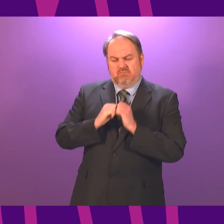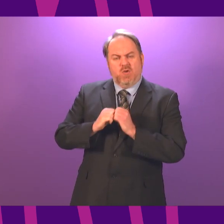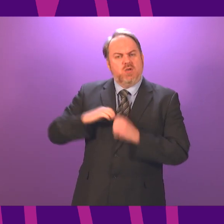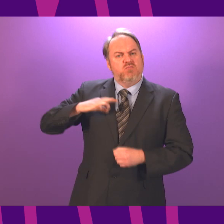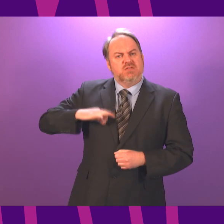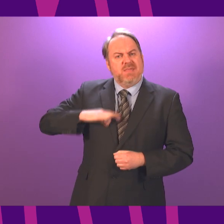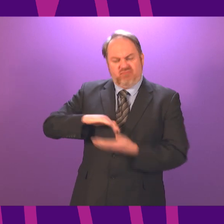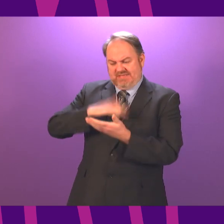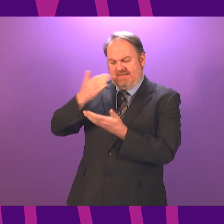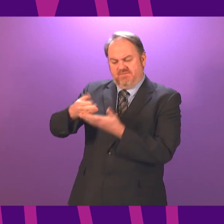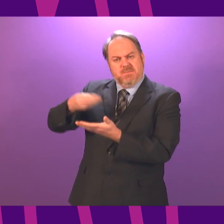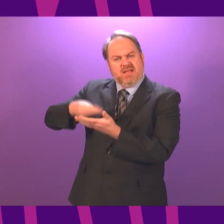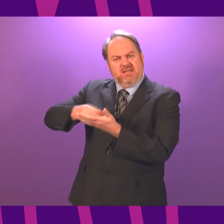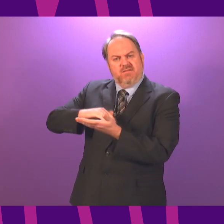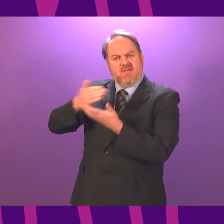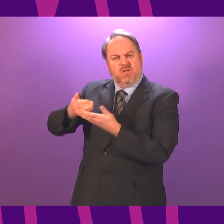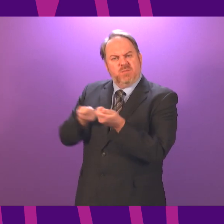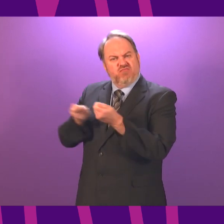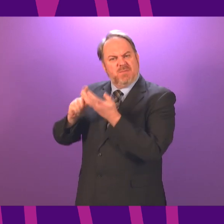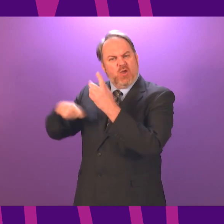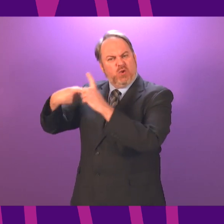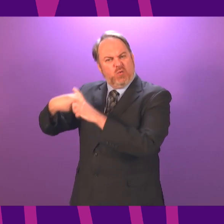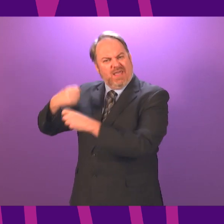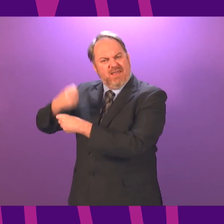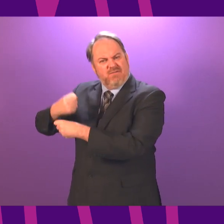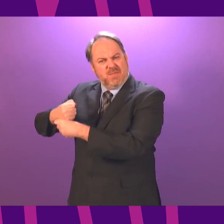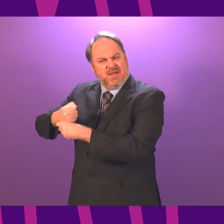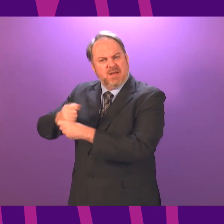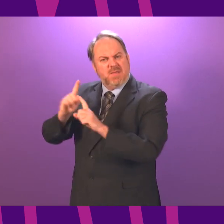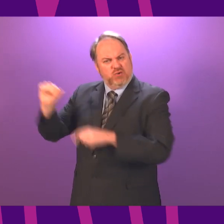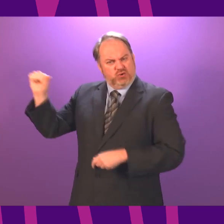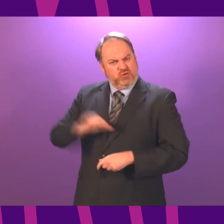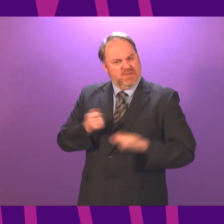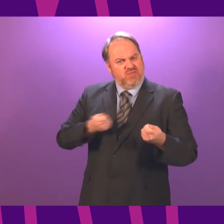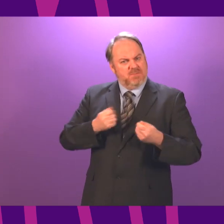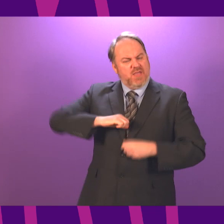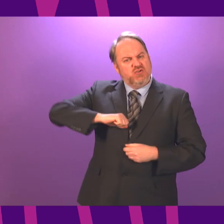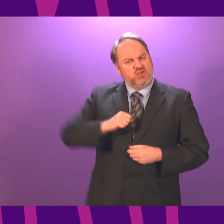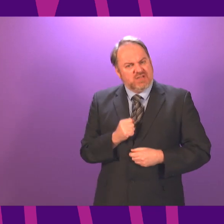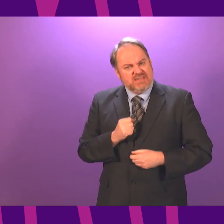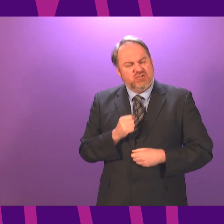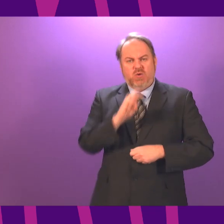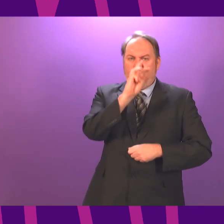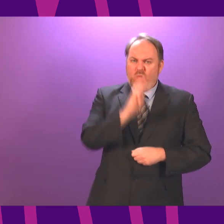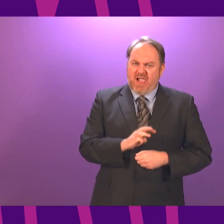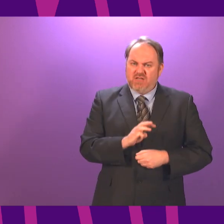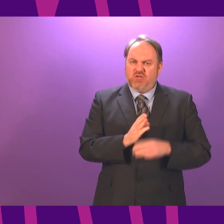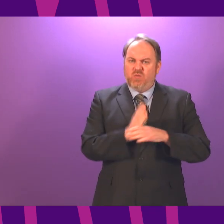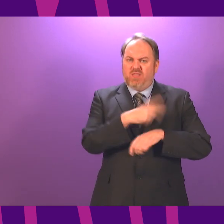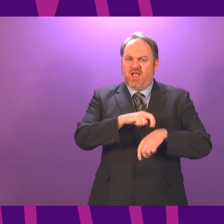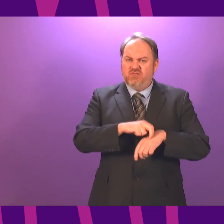Government and not by the Scottish Government and the other devolved Administrations. (S5F-04747) The First Minister (Nicola Sturgeon): That is another direct assault on devolution.